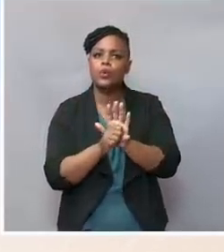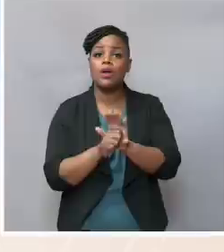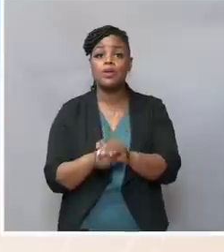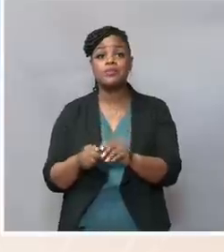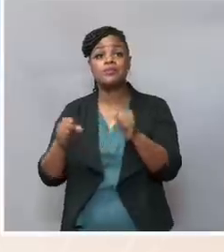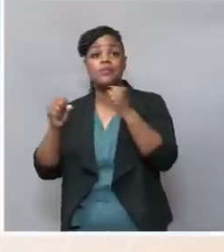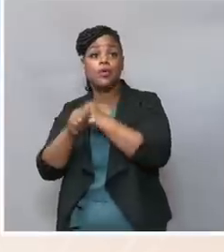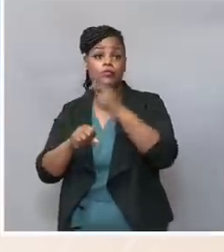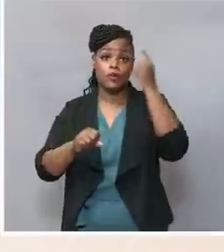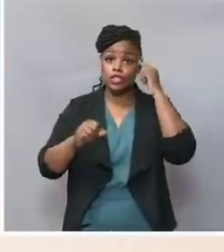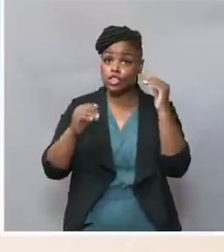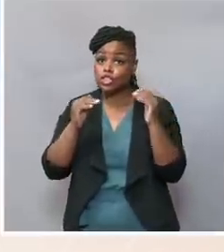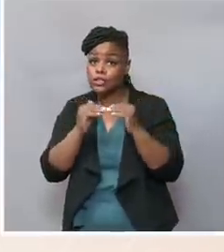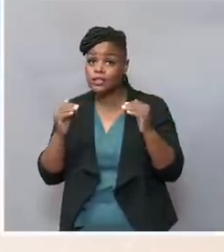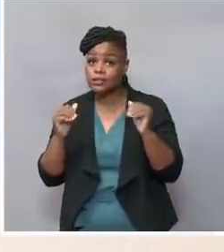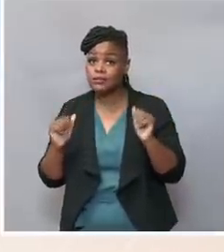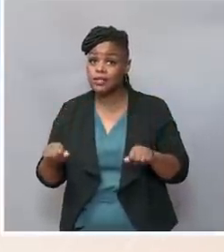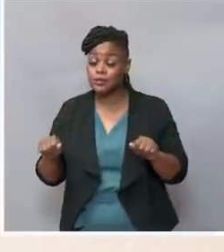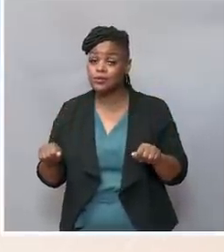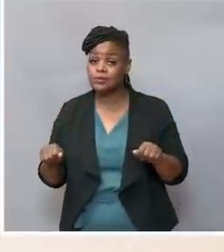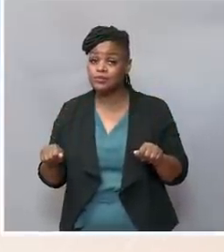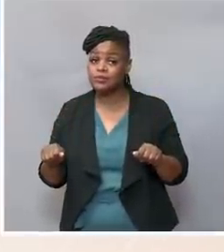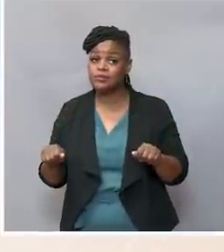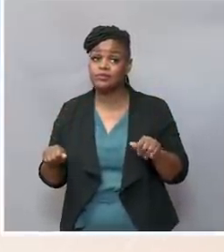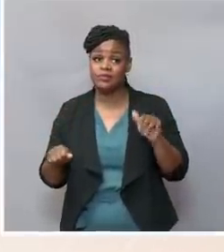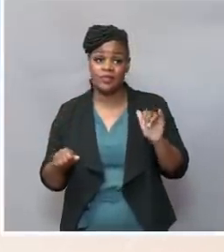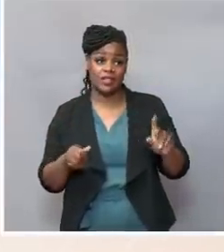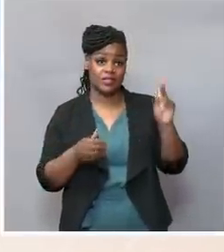but as Secretary Haaland just said, there is so much work to do.